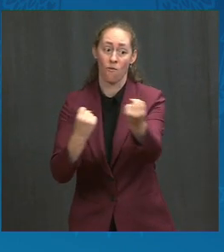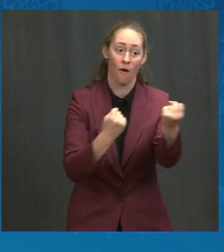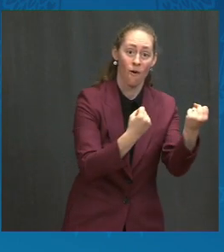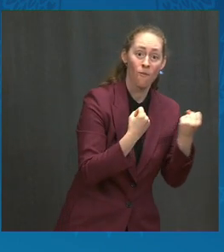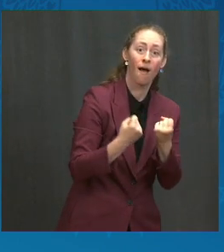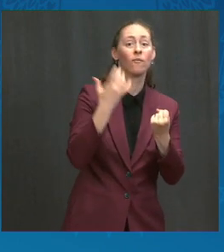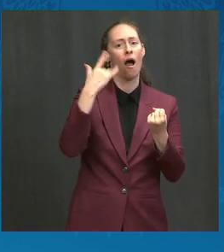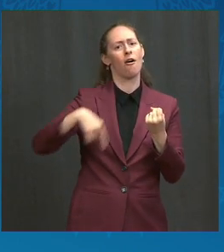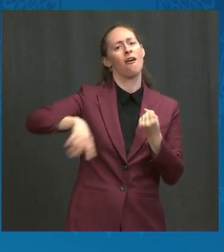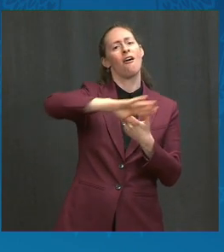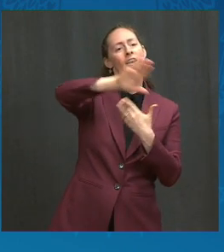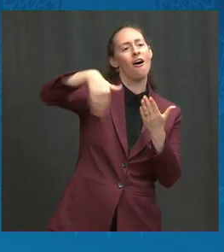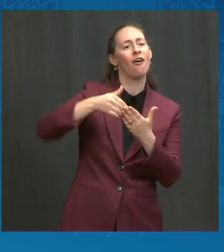Thank you. Thank you all very much.